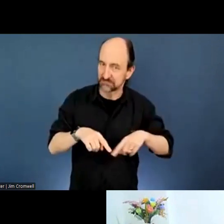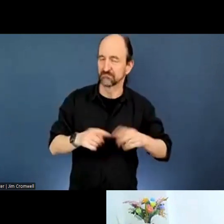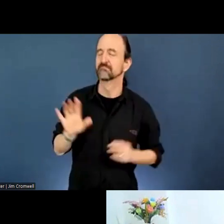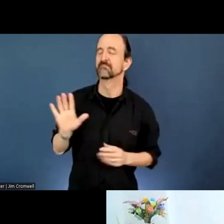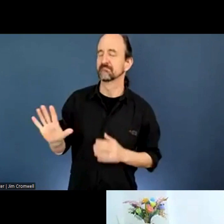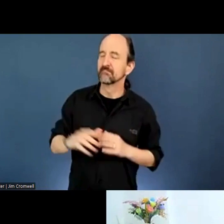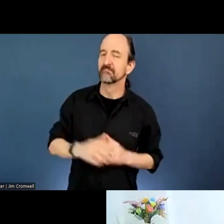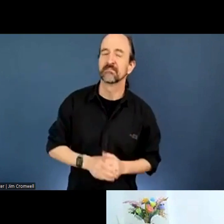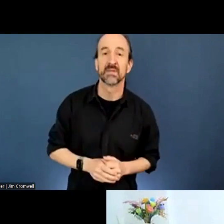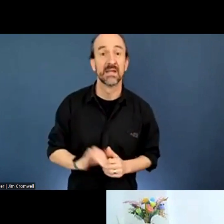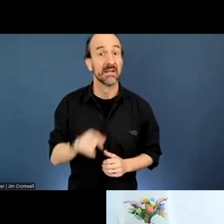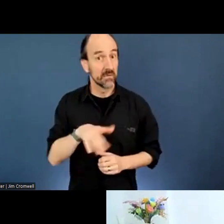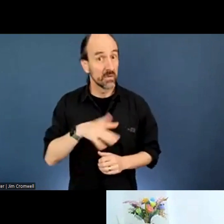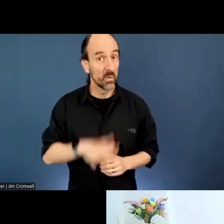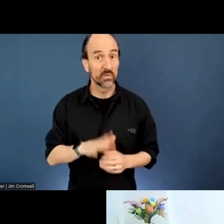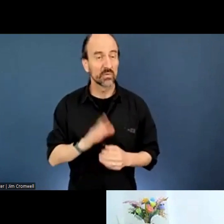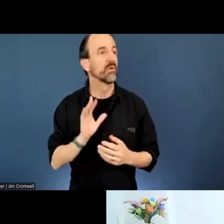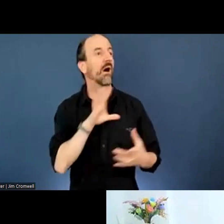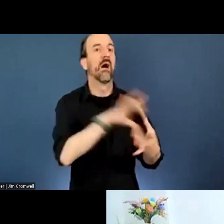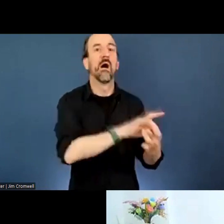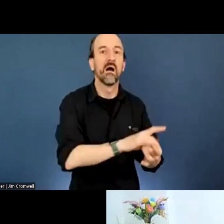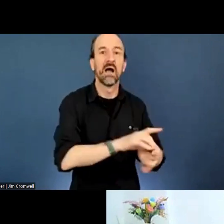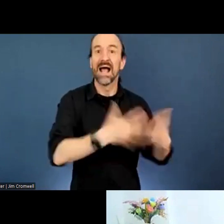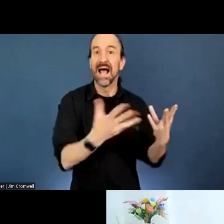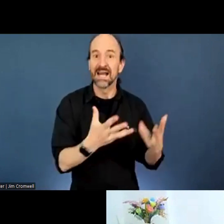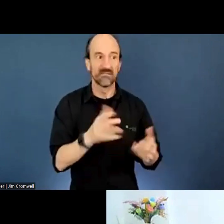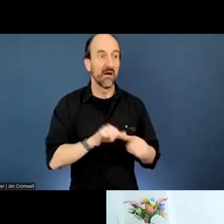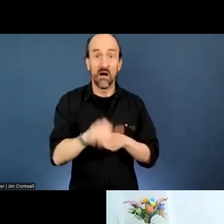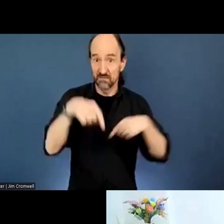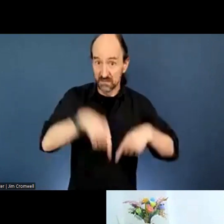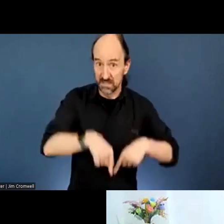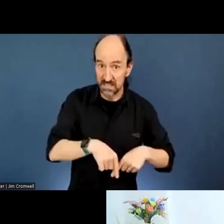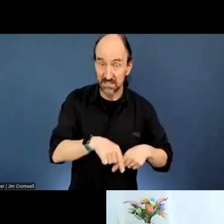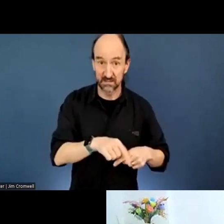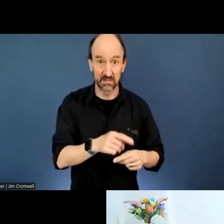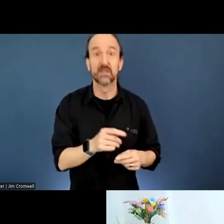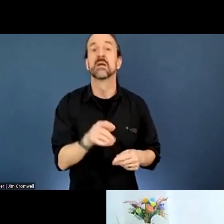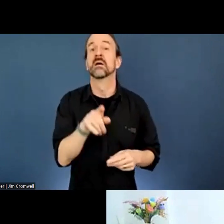with anyone after this event please do so through our